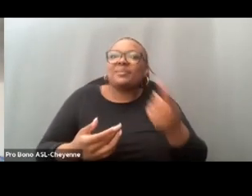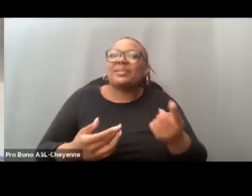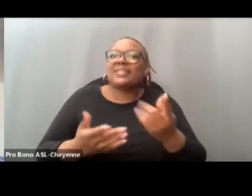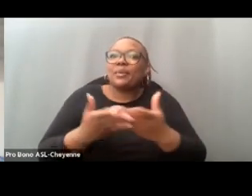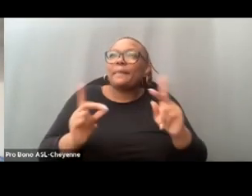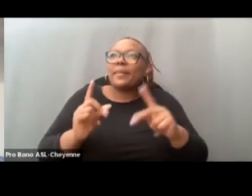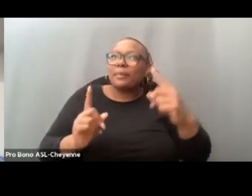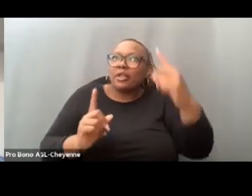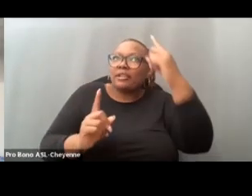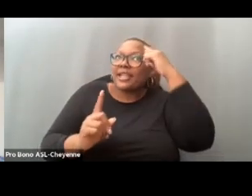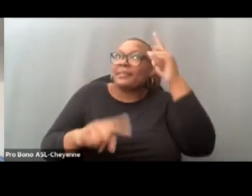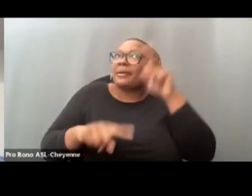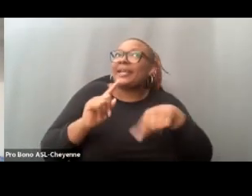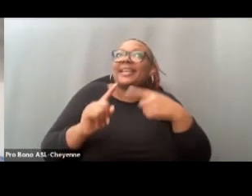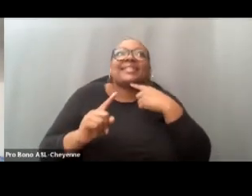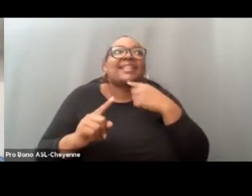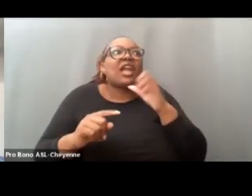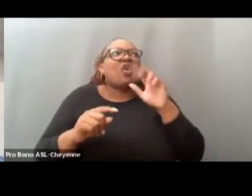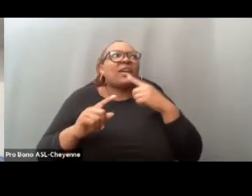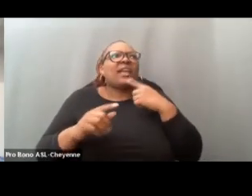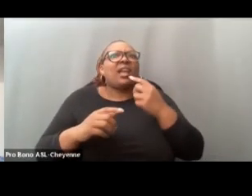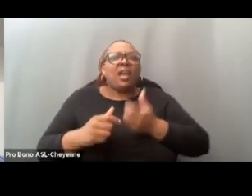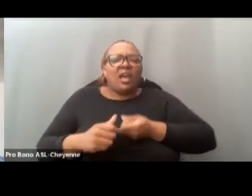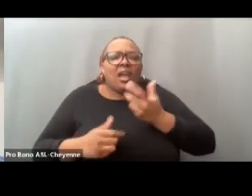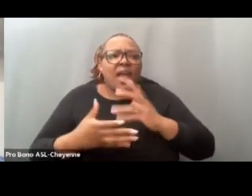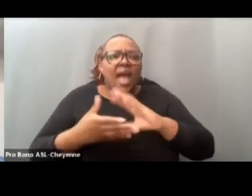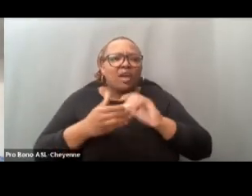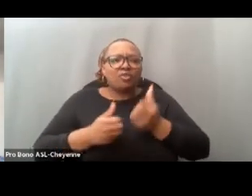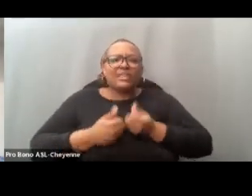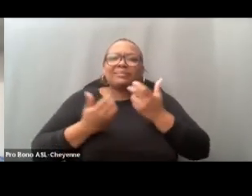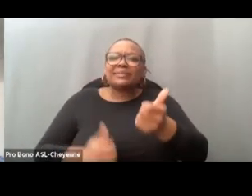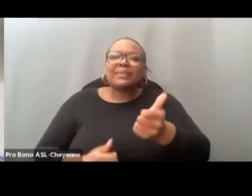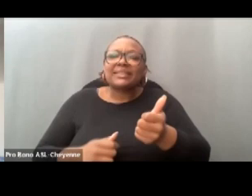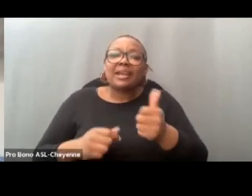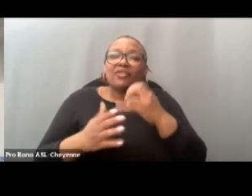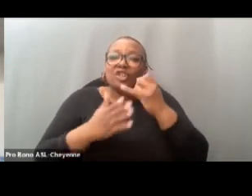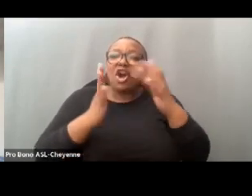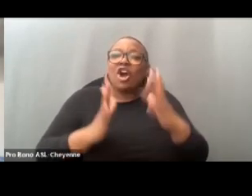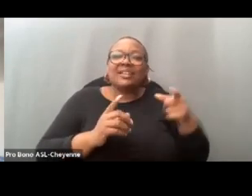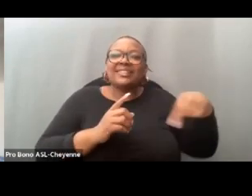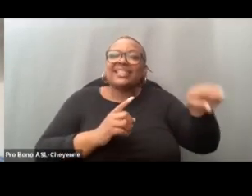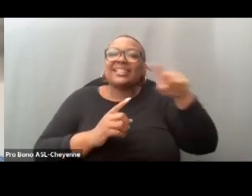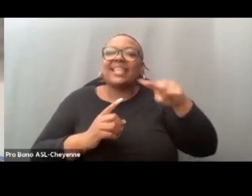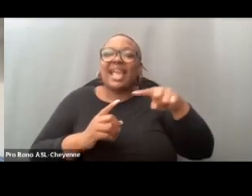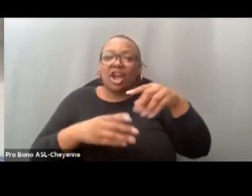and often can't say or can't articulate altogether. They are the canaries in the coal mine.